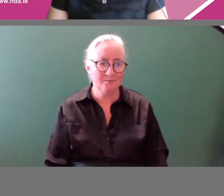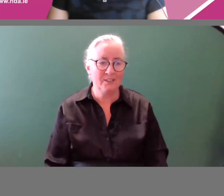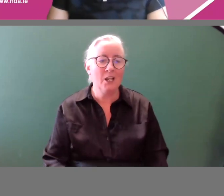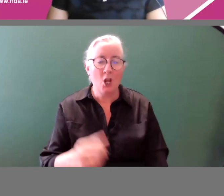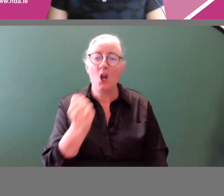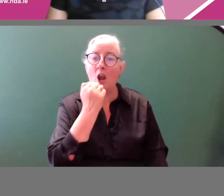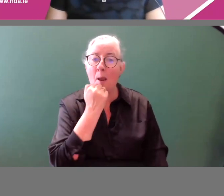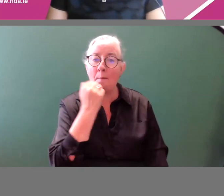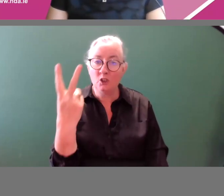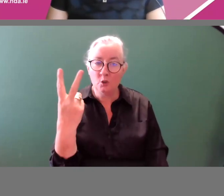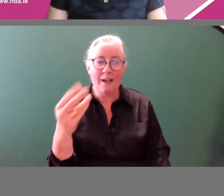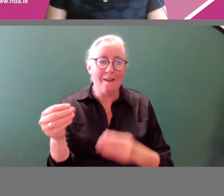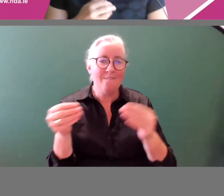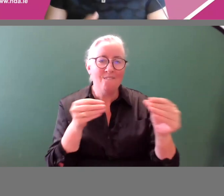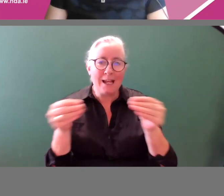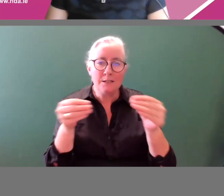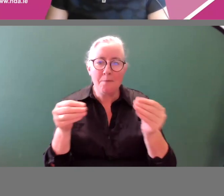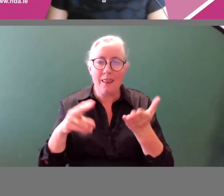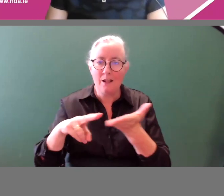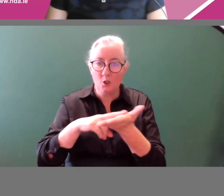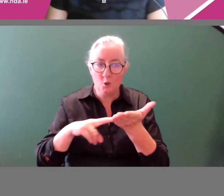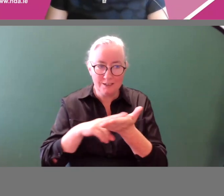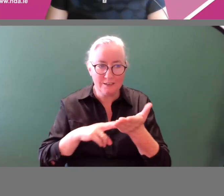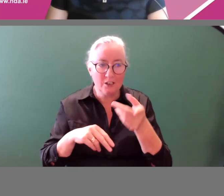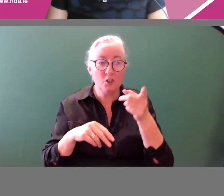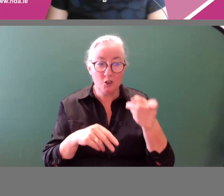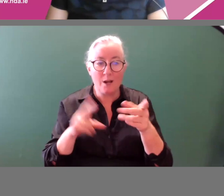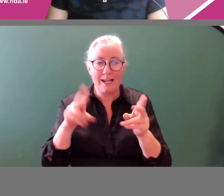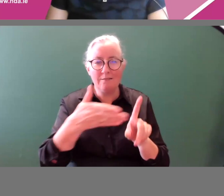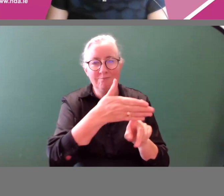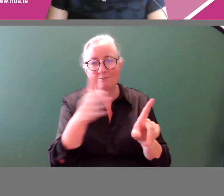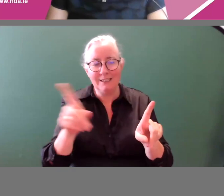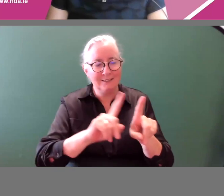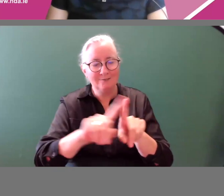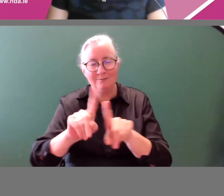it's flexibility and use. The design accommodates a wide range of individual preferences and